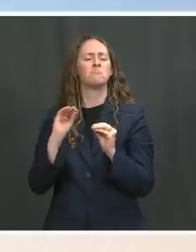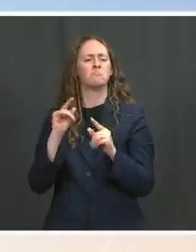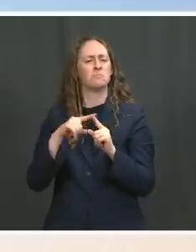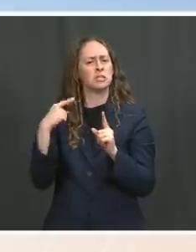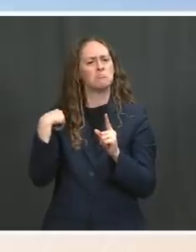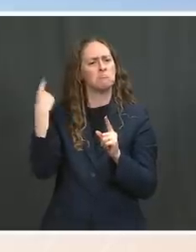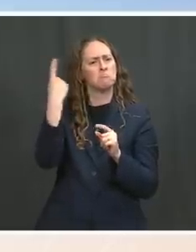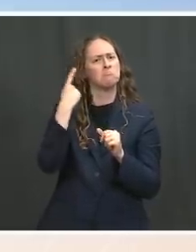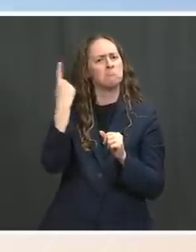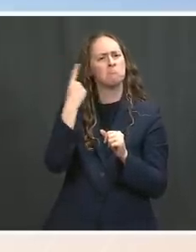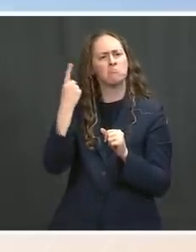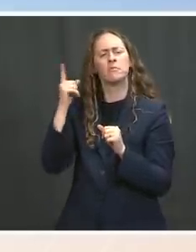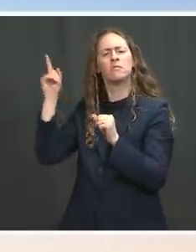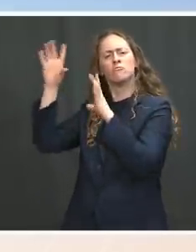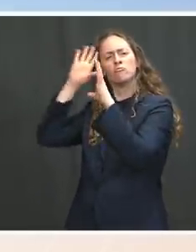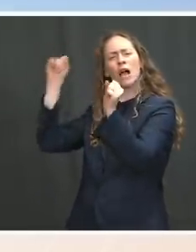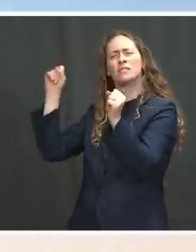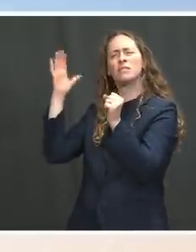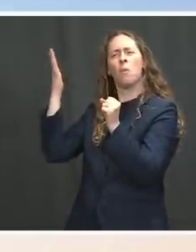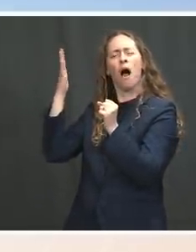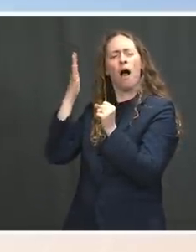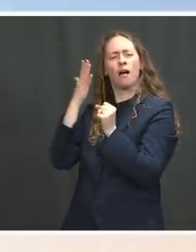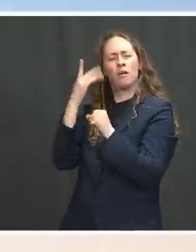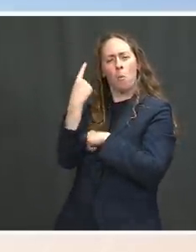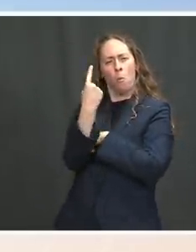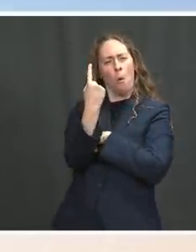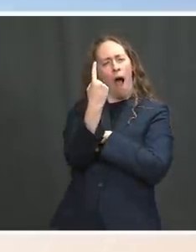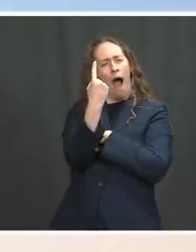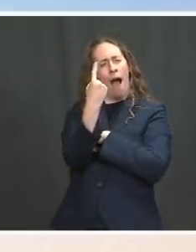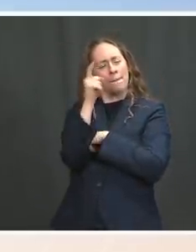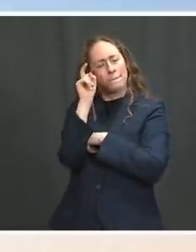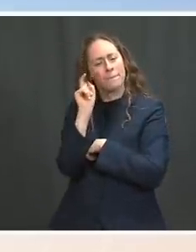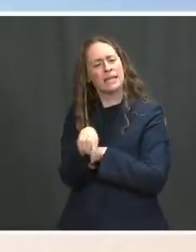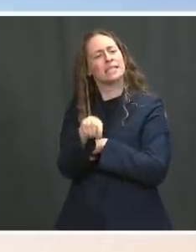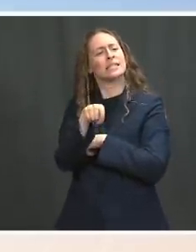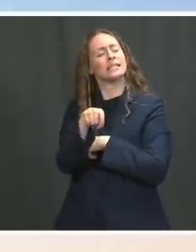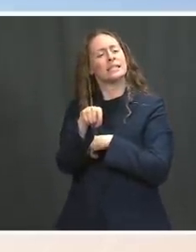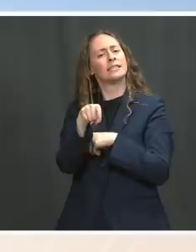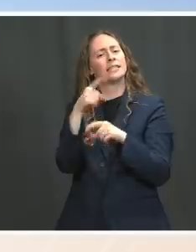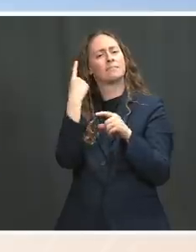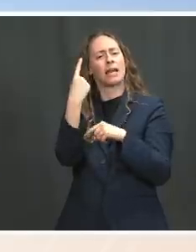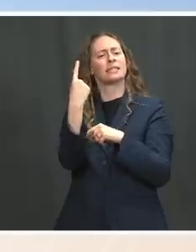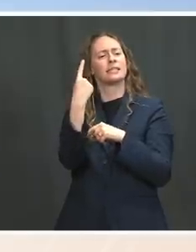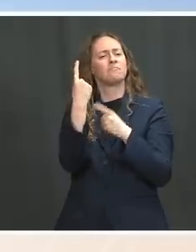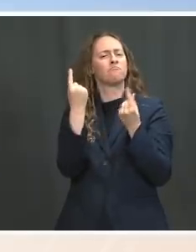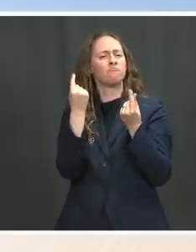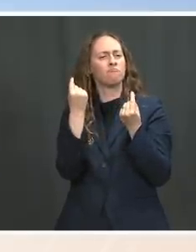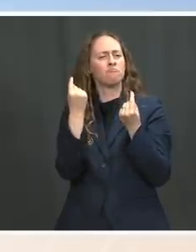that he wanted to walk away from this conversation saying, "We hit this point; we moved this forward"? Ms. Psaki: I think the President